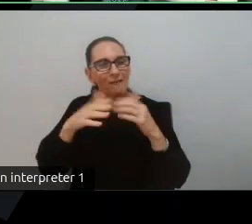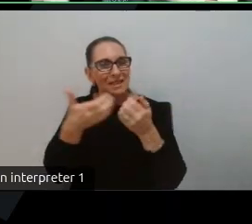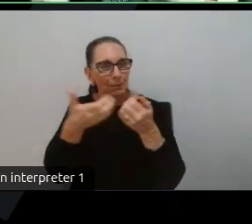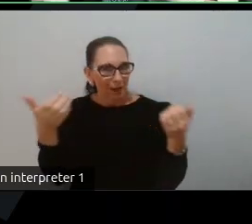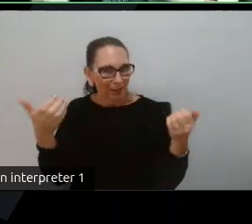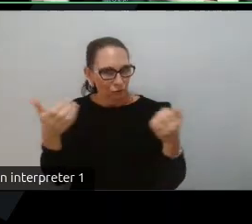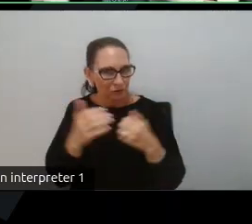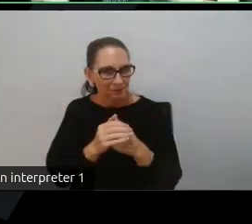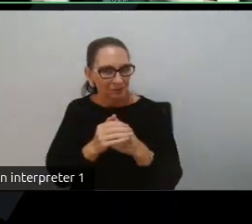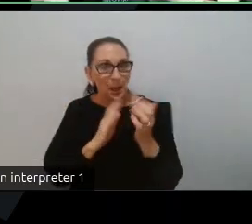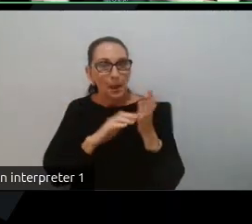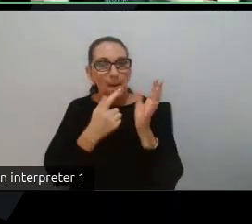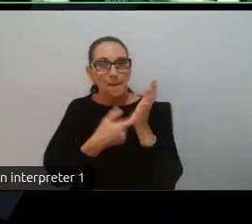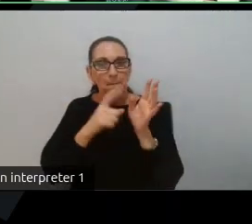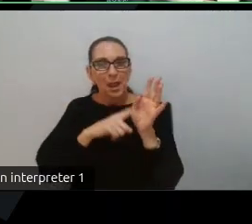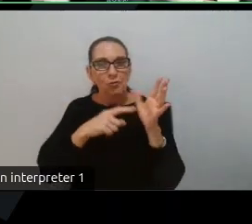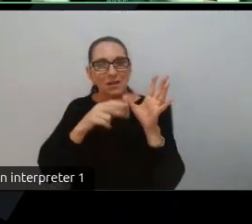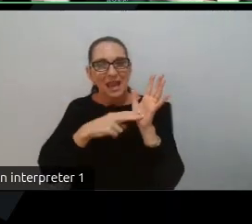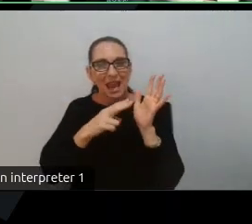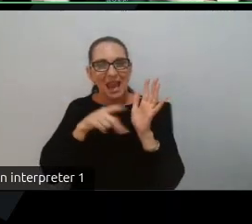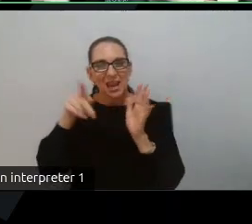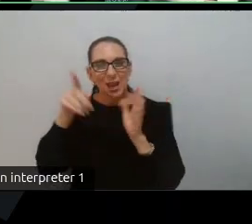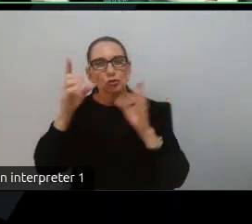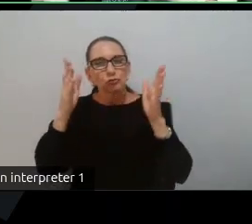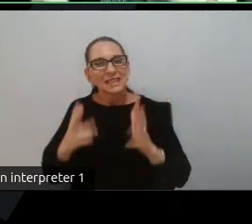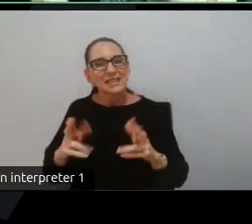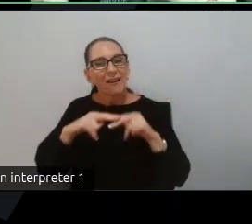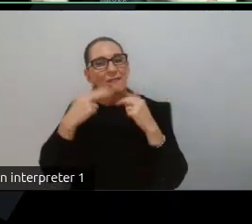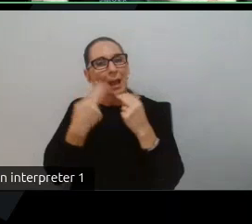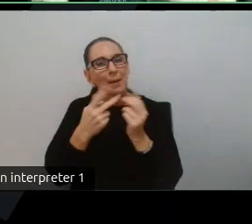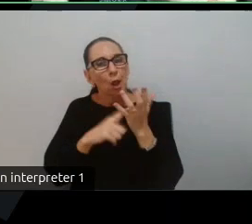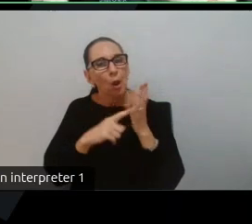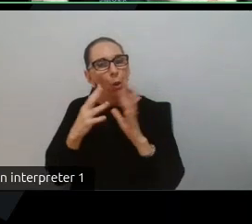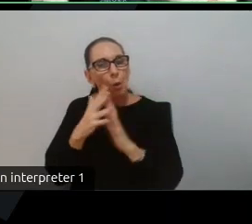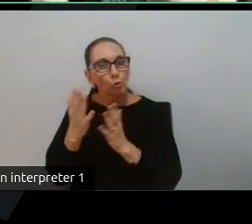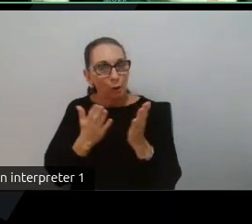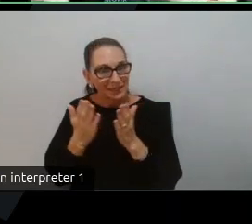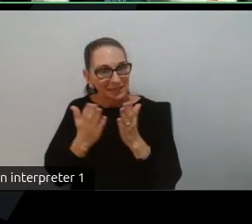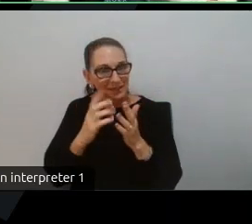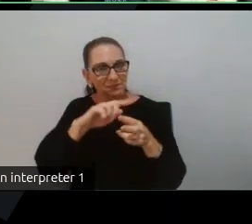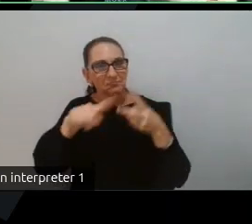who is our director of family law services here at Legal Aid, Amanda, the senior family dispute